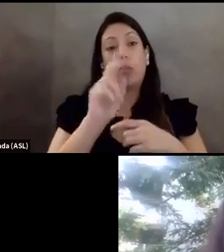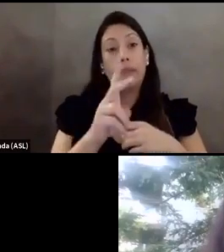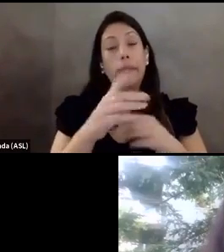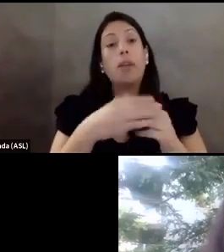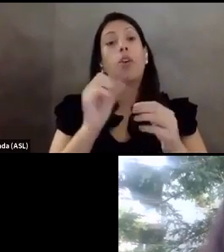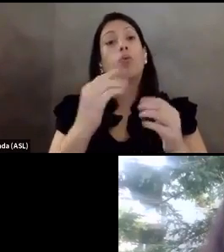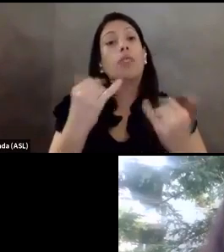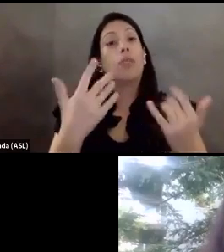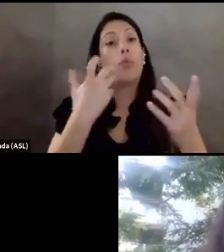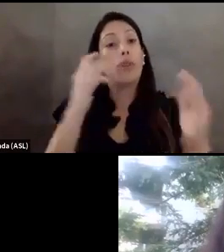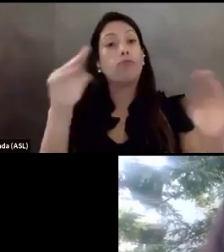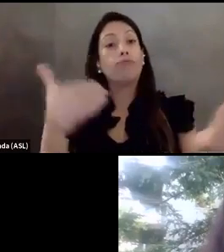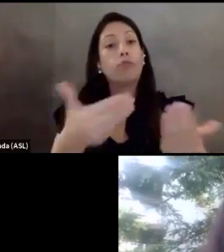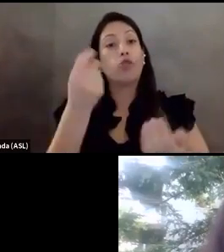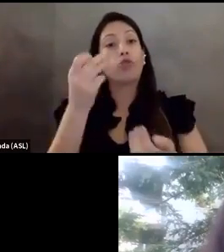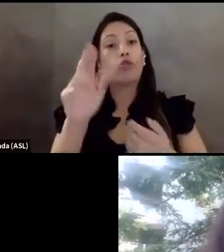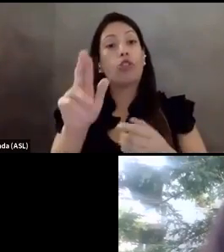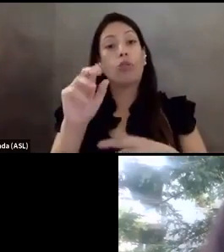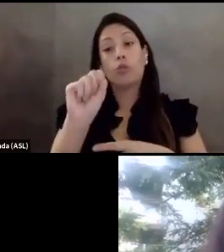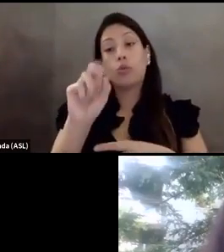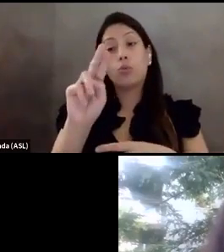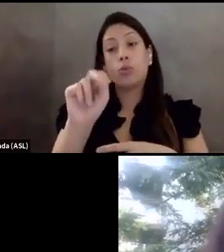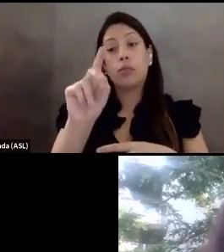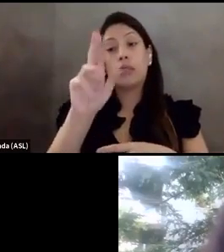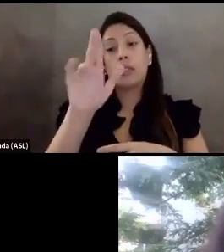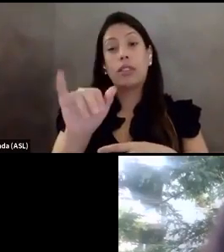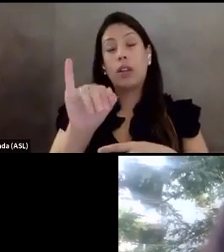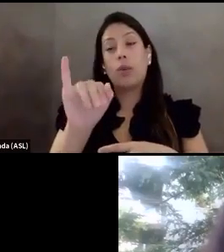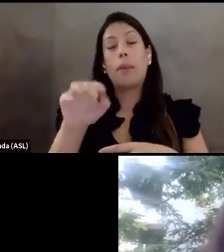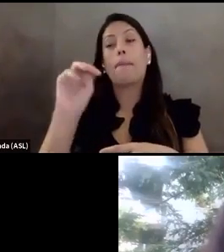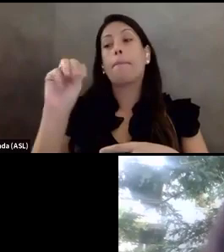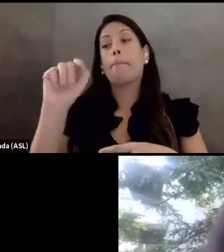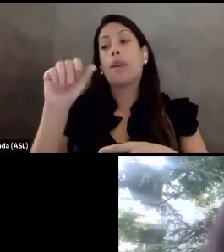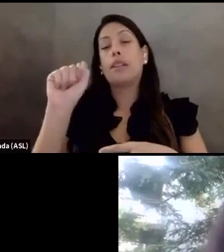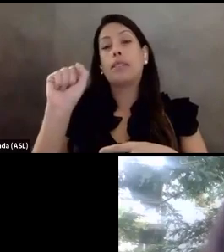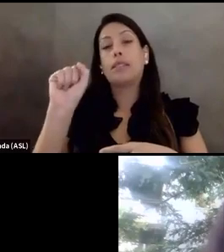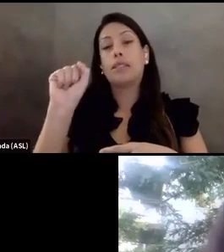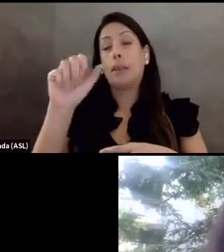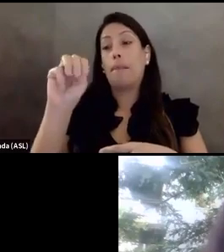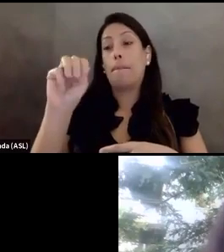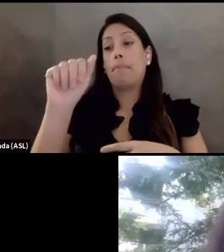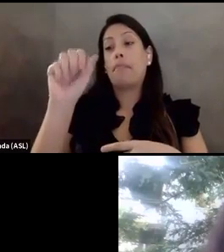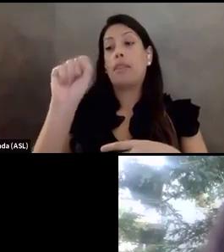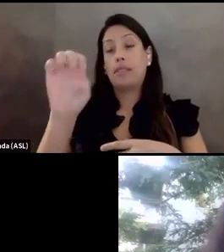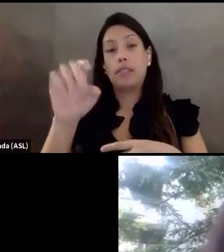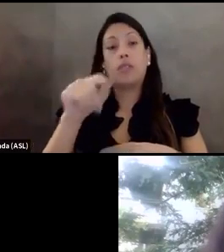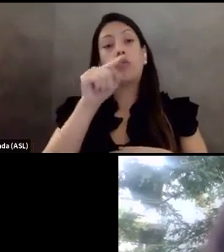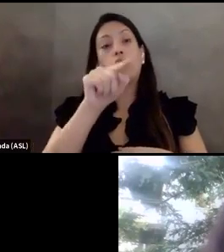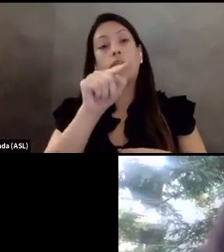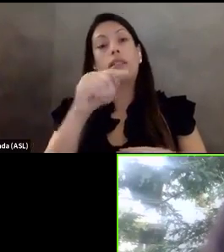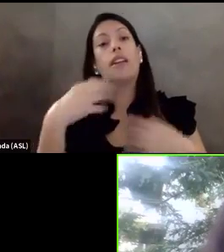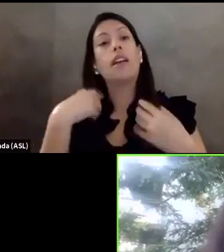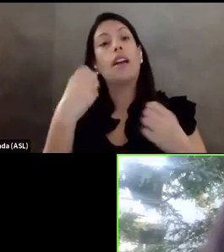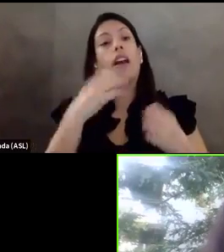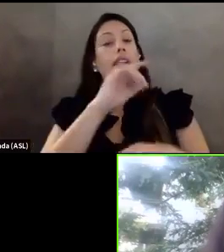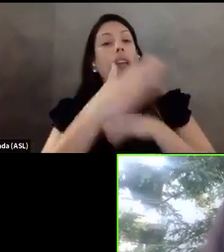Sundri Mase the health officer for the county of Sonoma, Dr. Mase. All right, thank you, Paul.